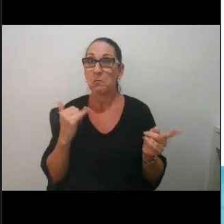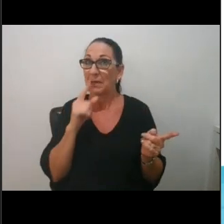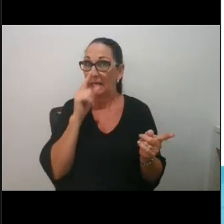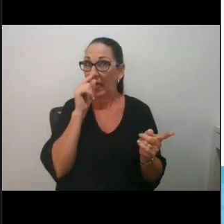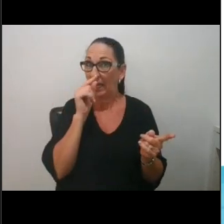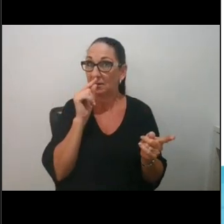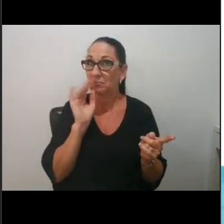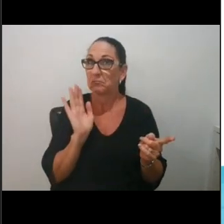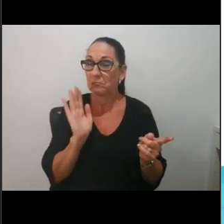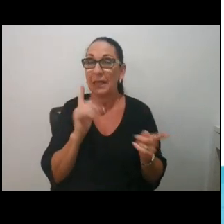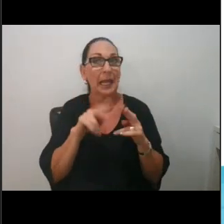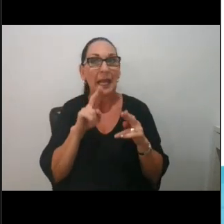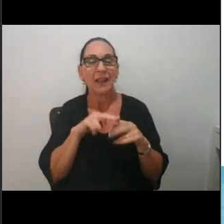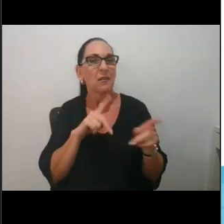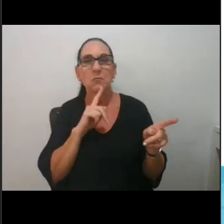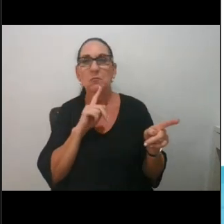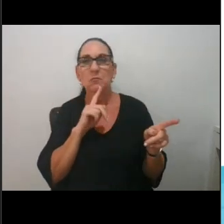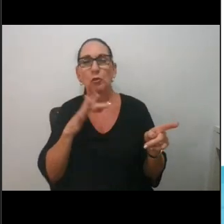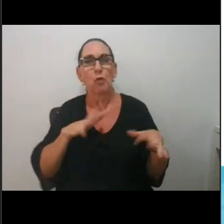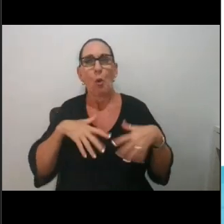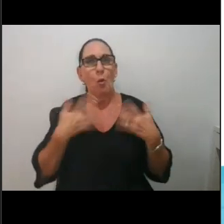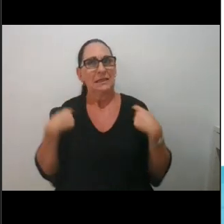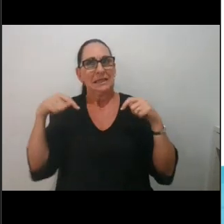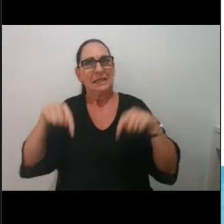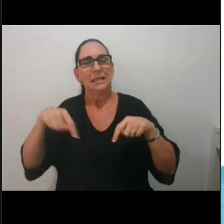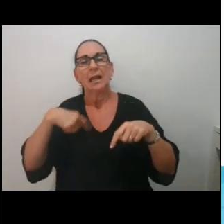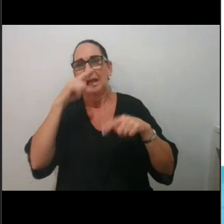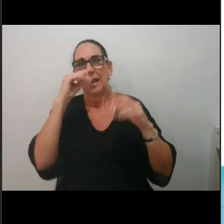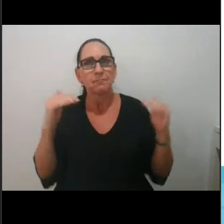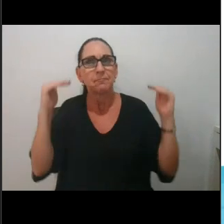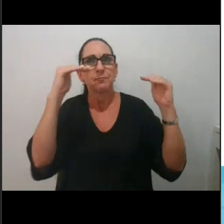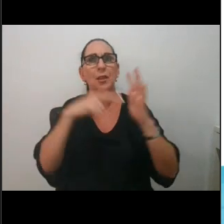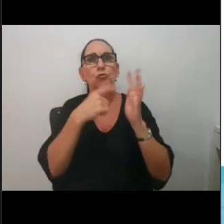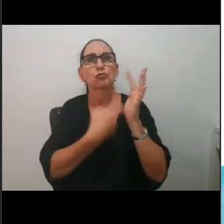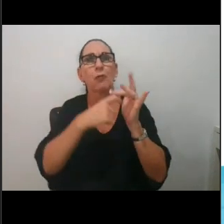sentenced there we can go on to have trials and uh it can even include people who have District